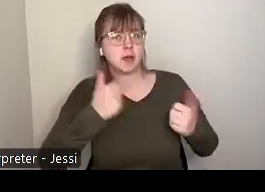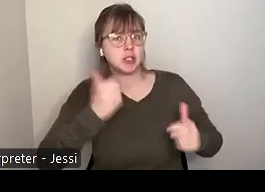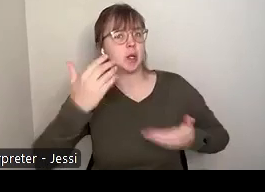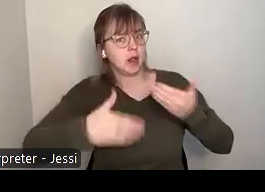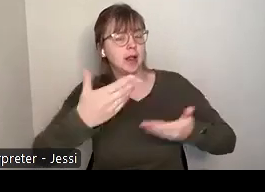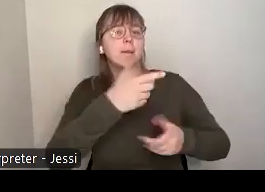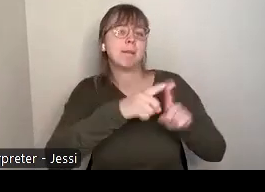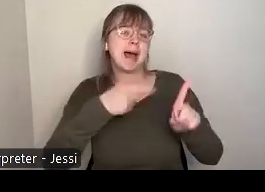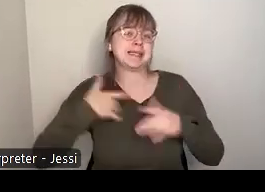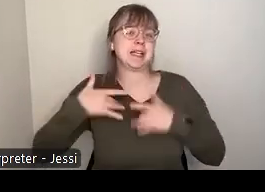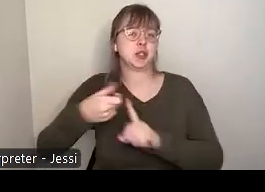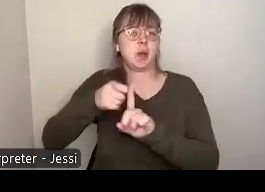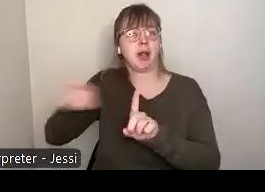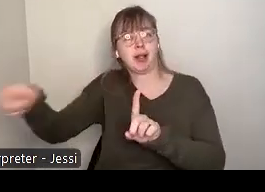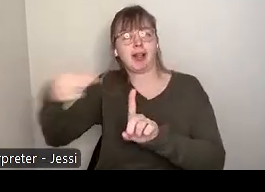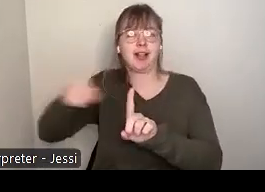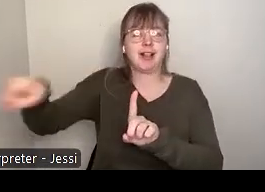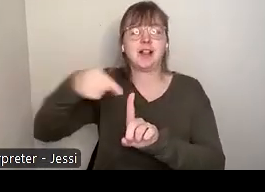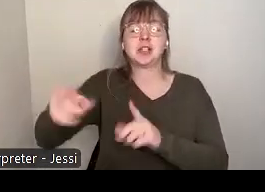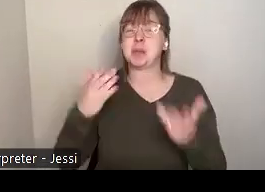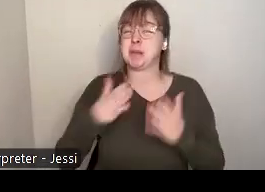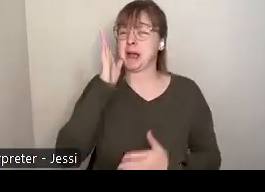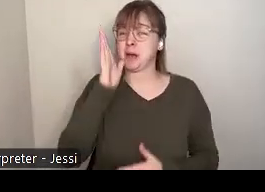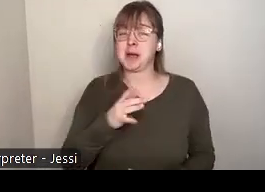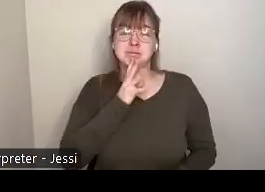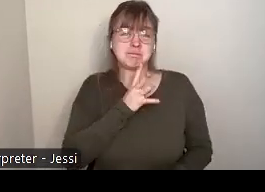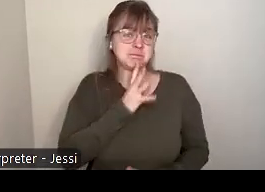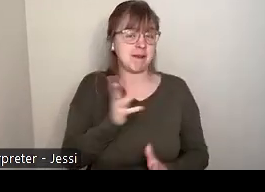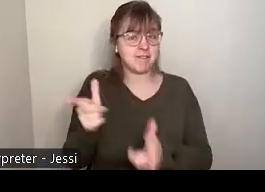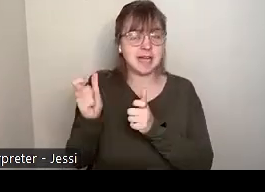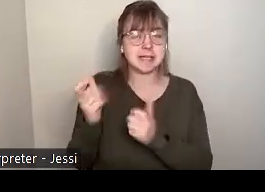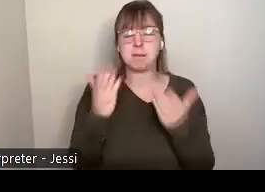going to maybe talk a little bit fast and leave some things out um maybe this is going to be more